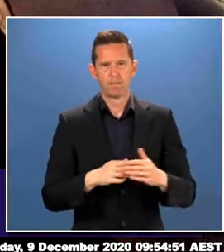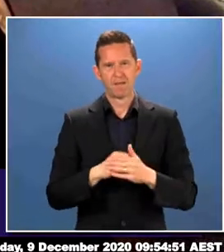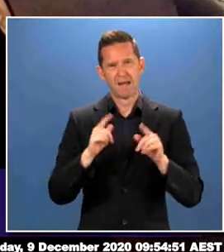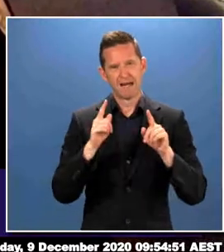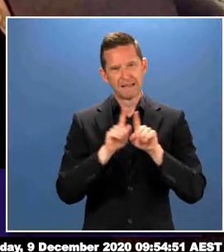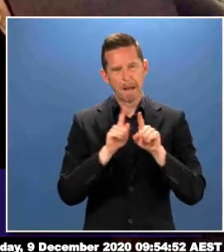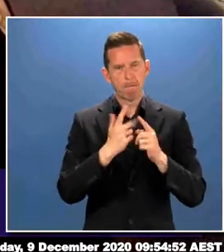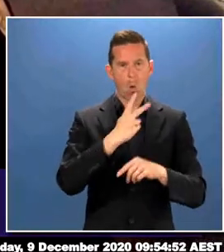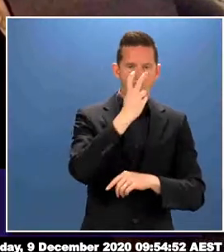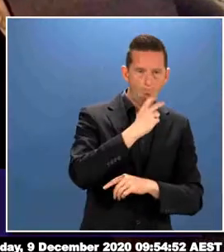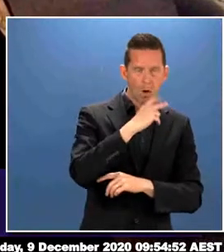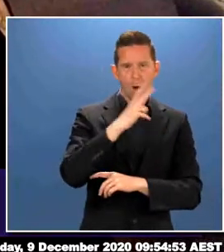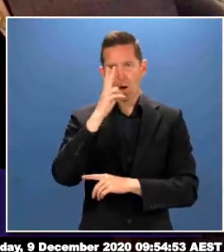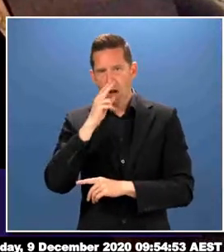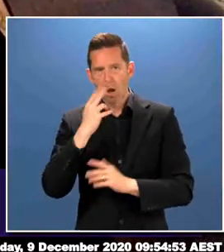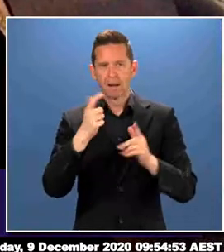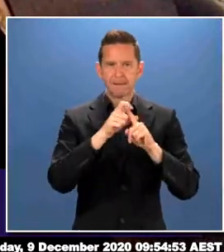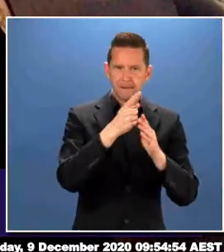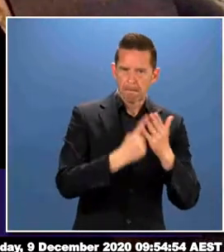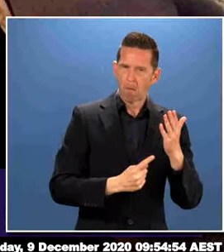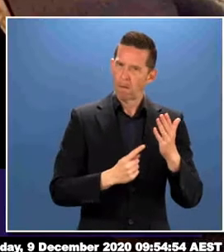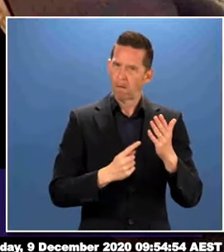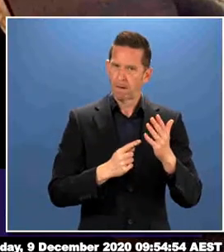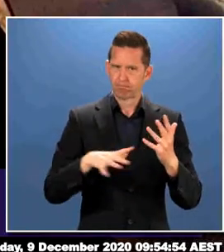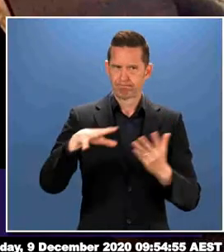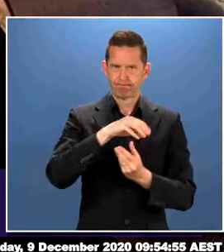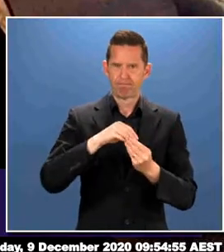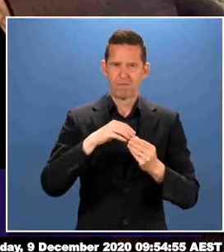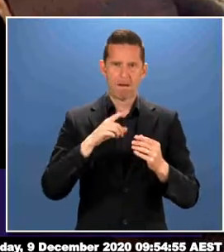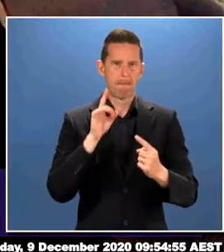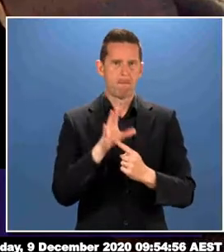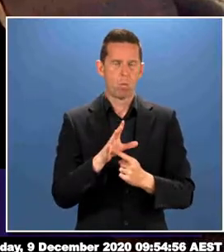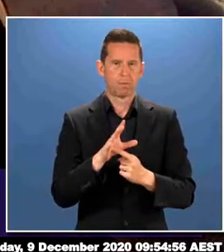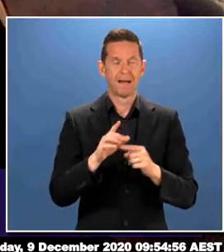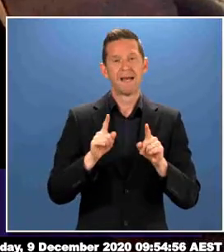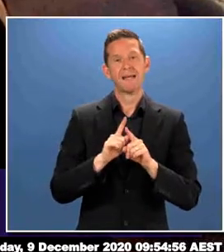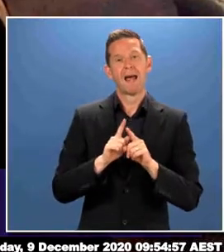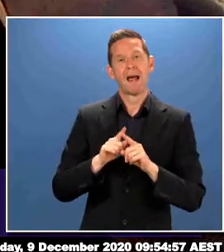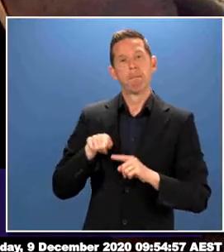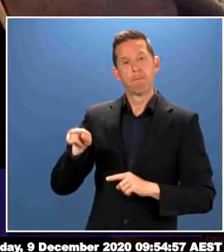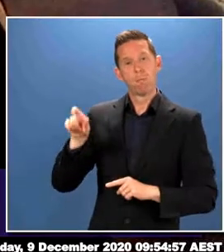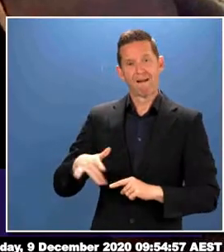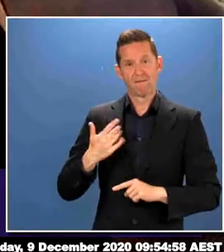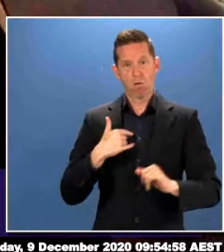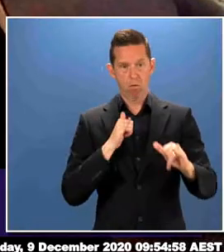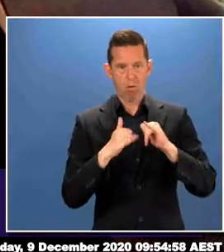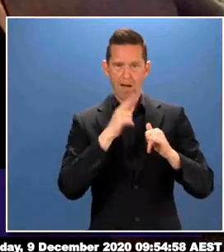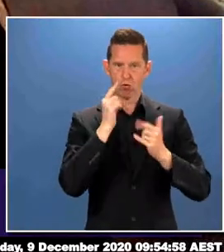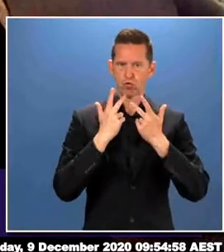They talked about how --- it also allowed them to show off their skills, once again the skills that come from having a disability in the